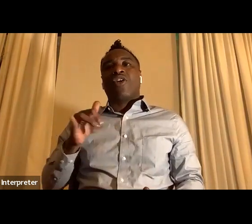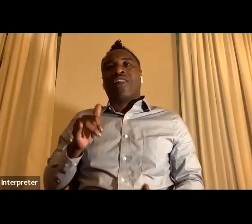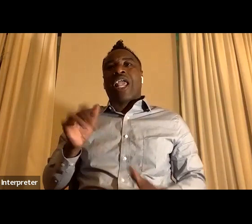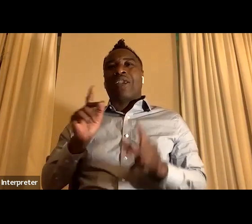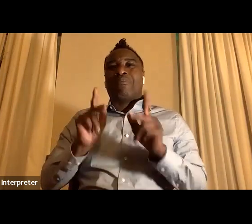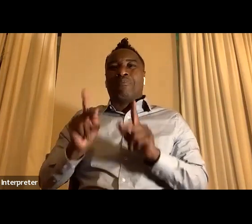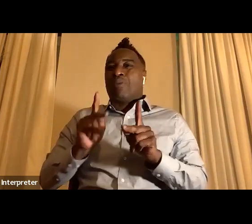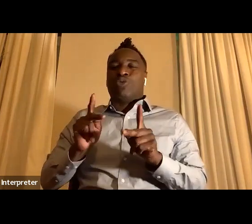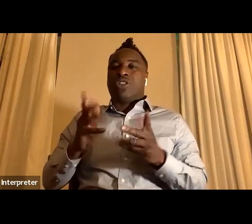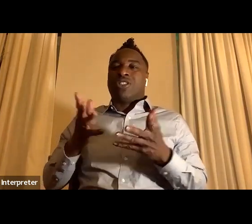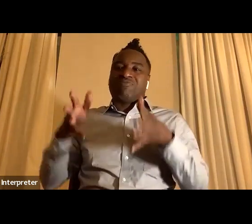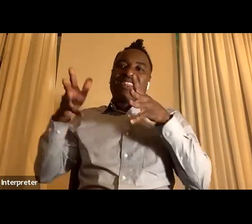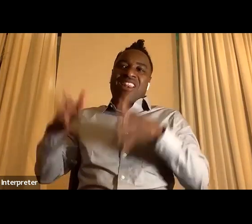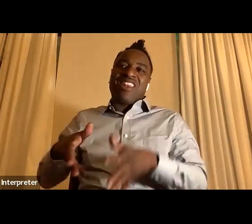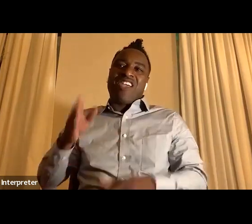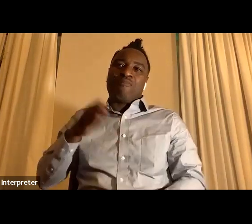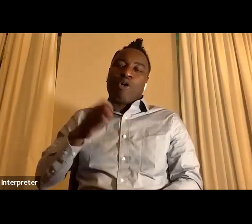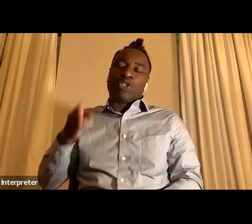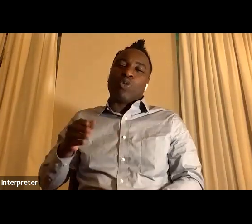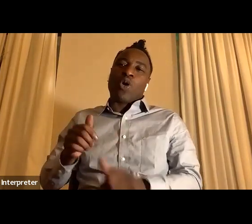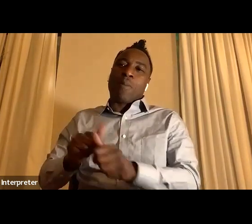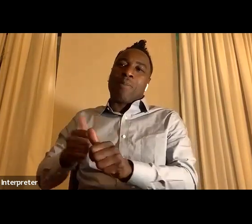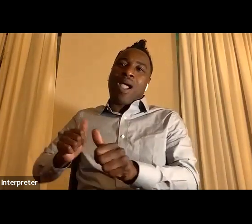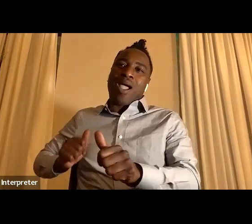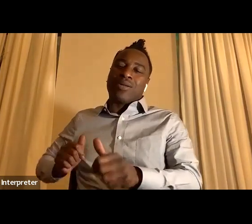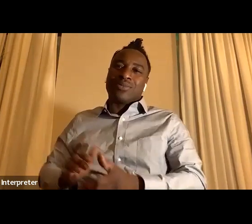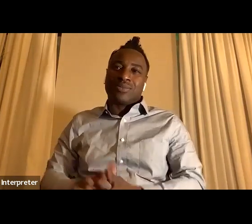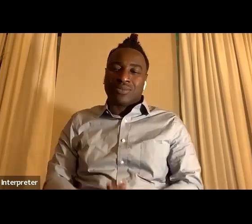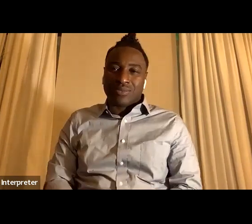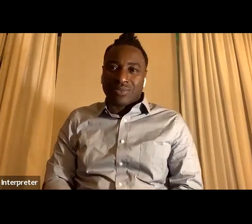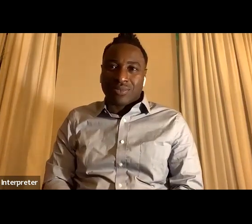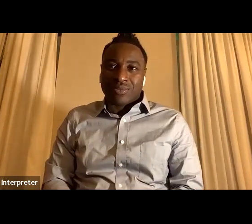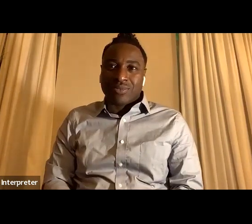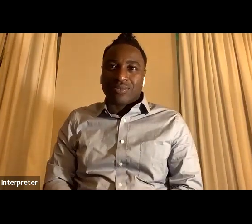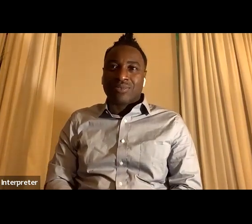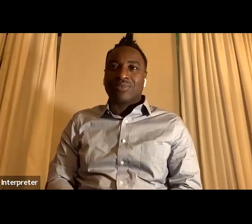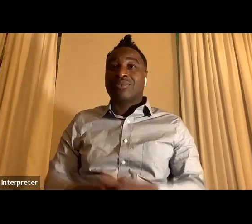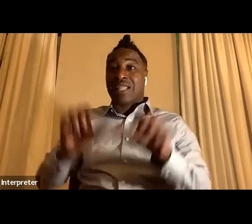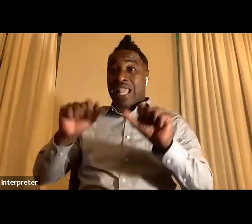it's definitely the. Add on to that. Yeah, I definitely think like it is overlooked